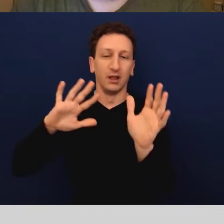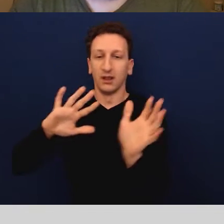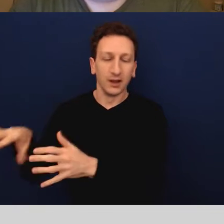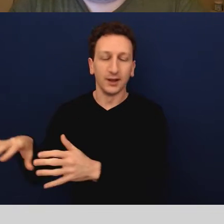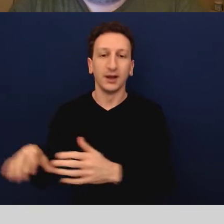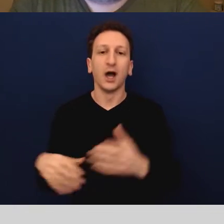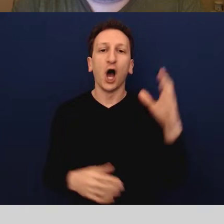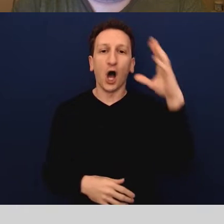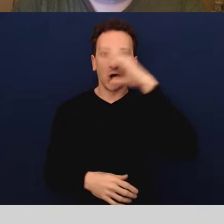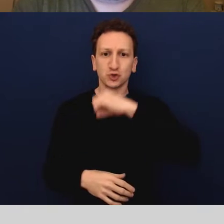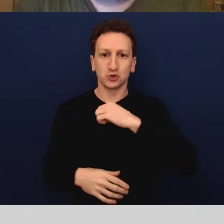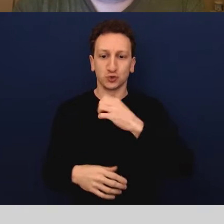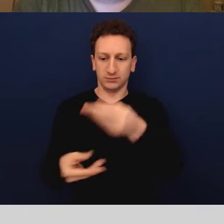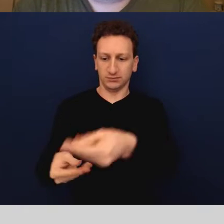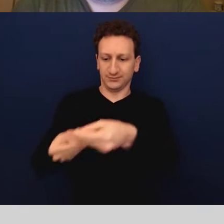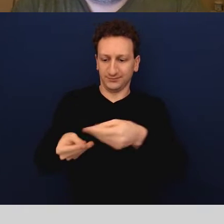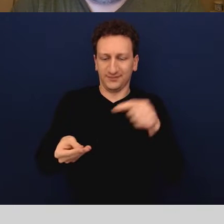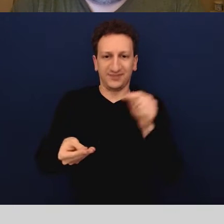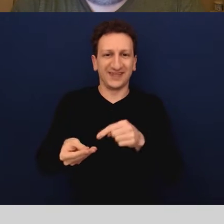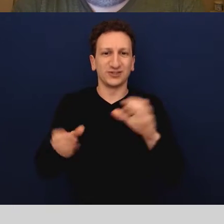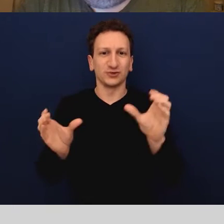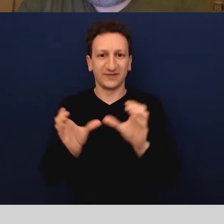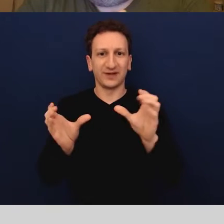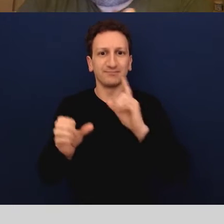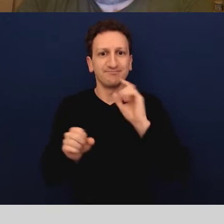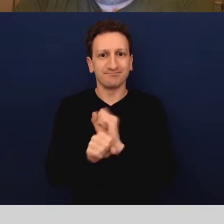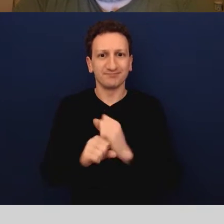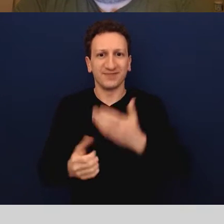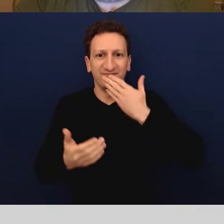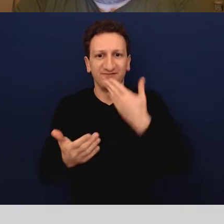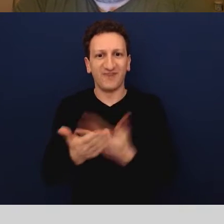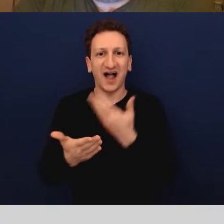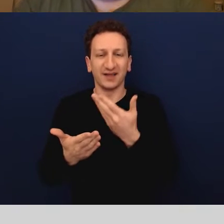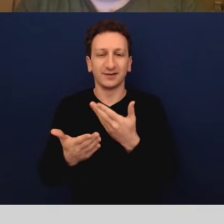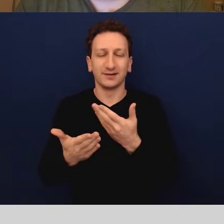and someone took care of it but we will use this function